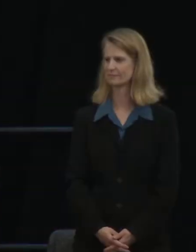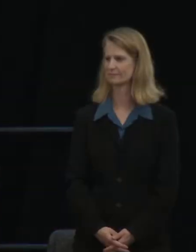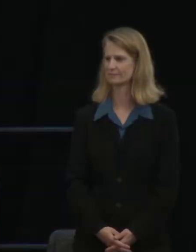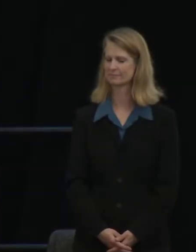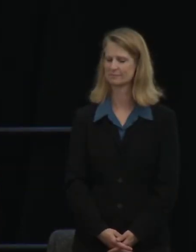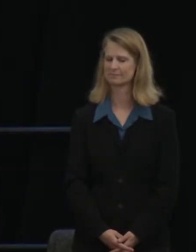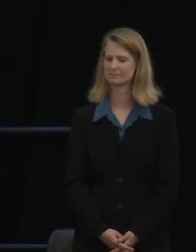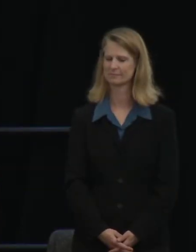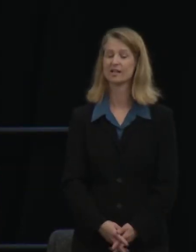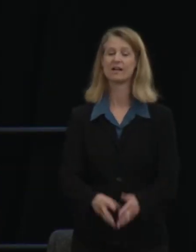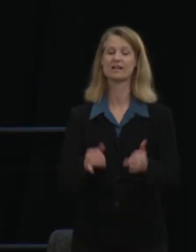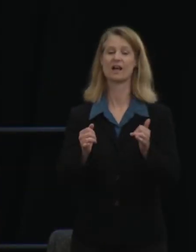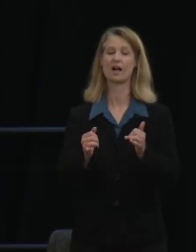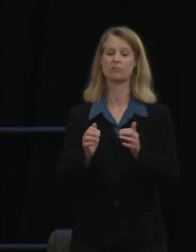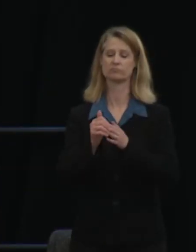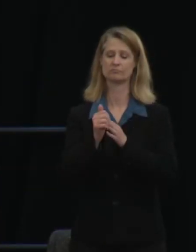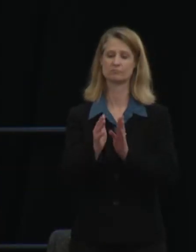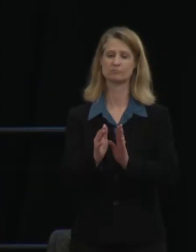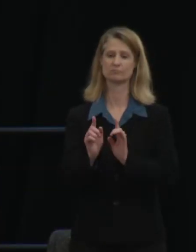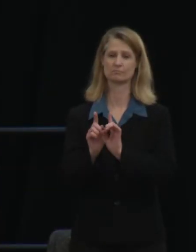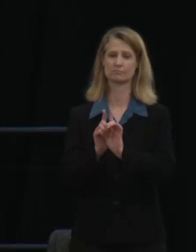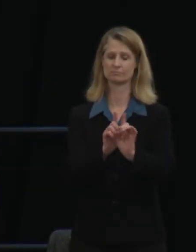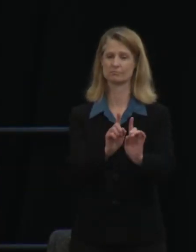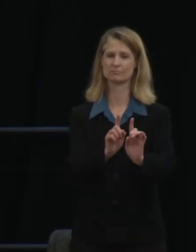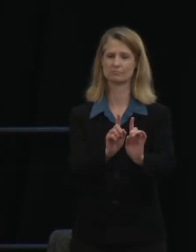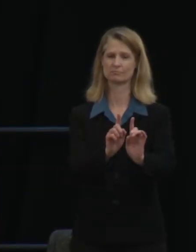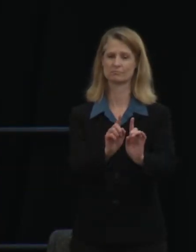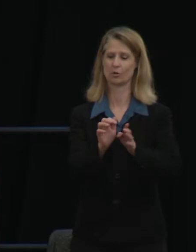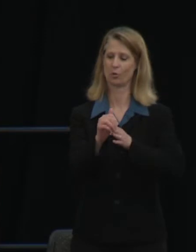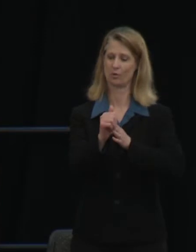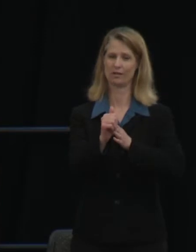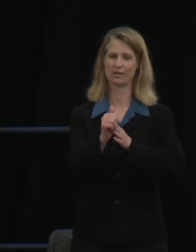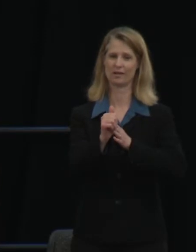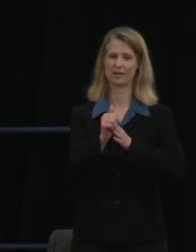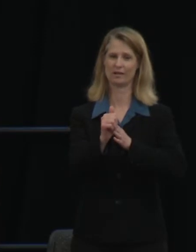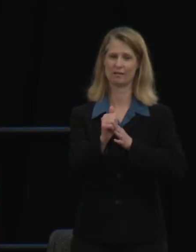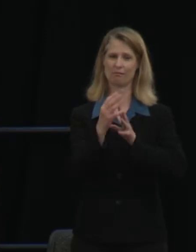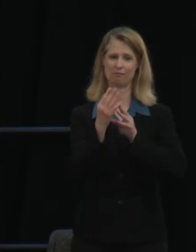The Marshal will please come forward to lead the Recessional.